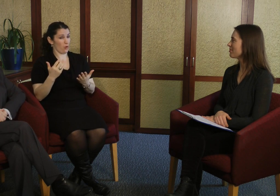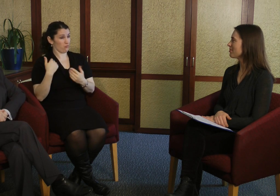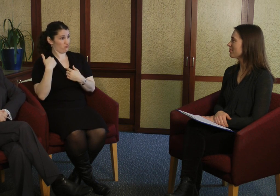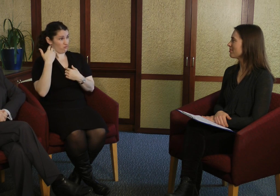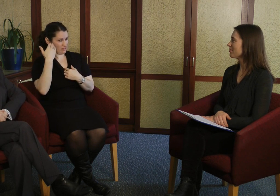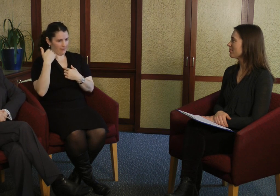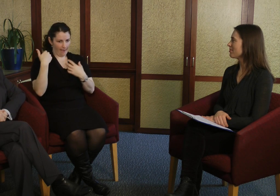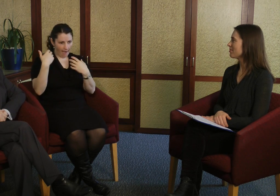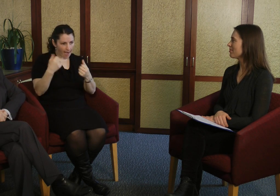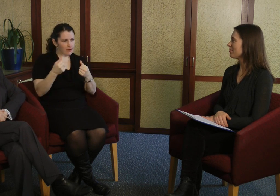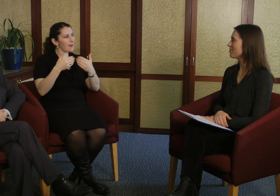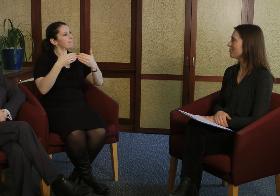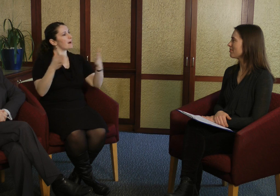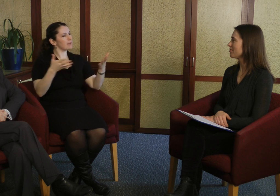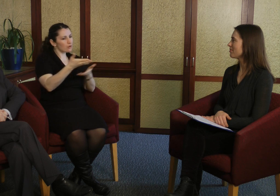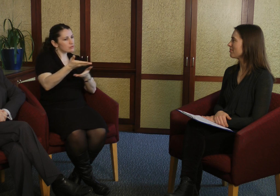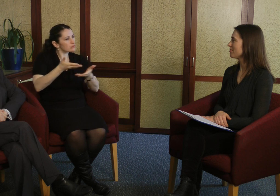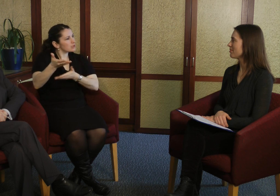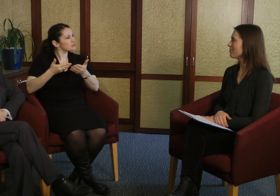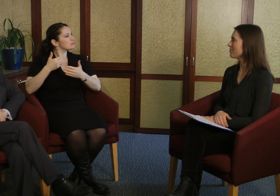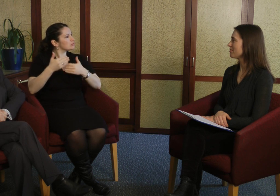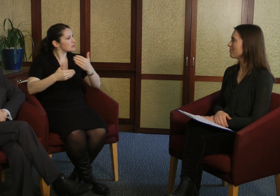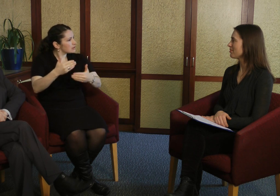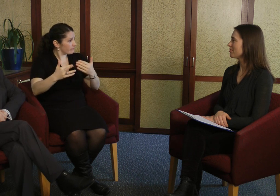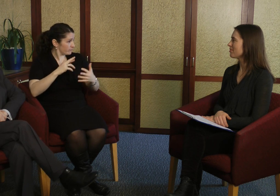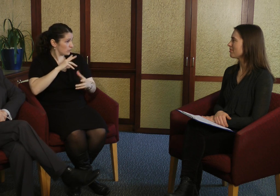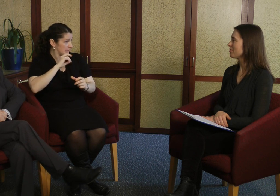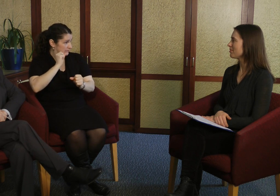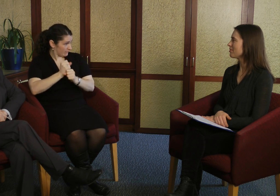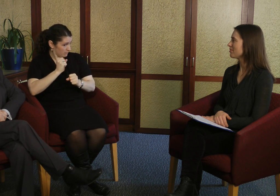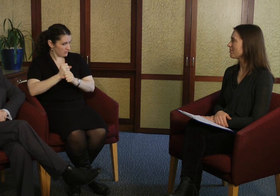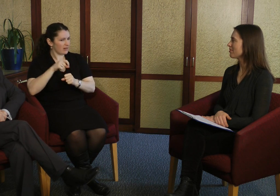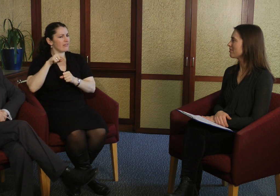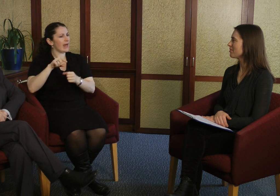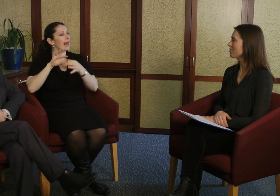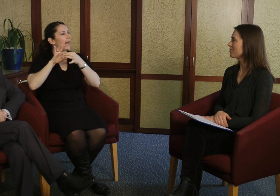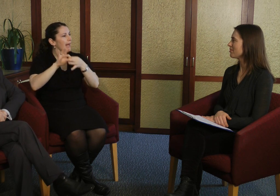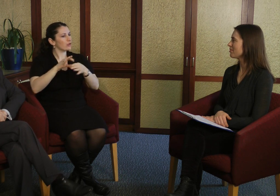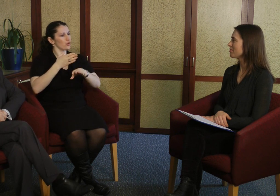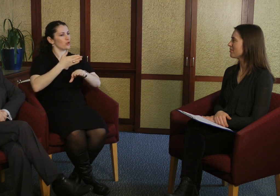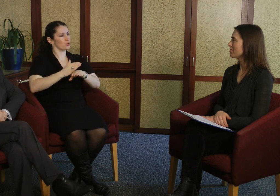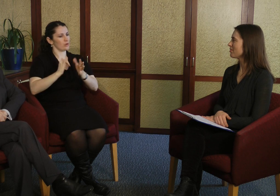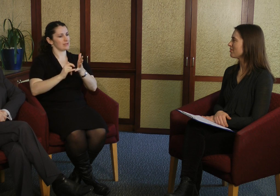consultation process for the Government in relation to the new State Disability Plan,